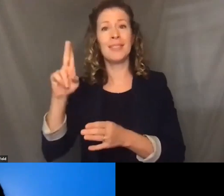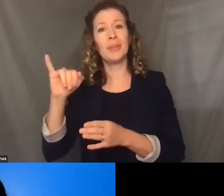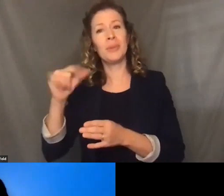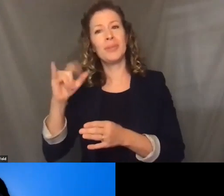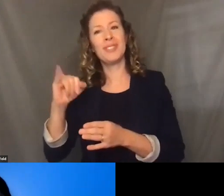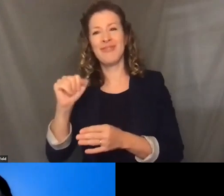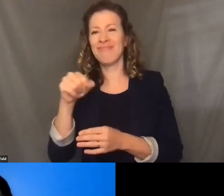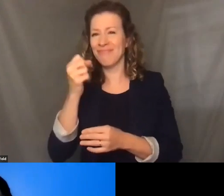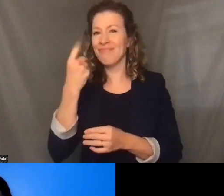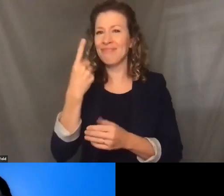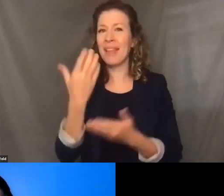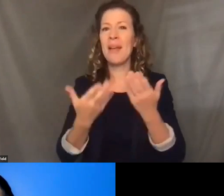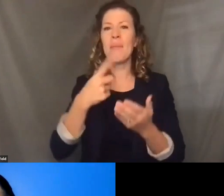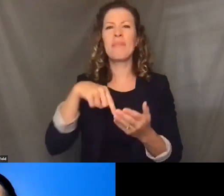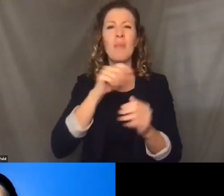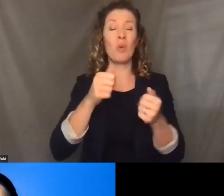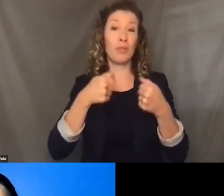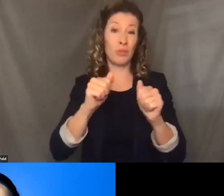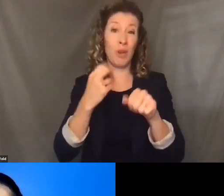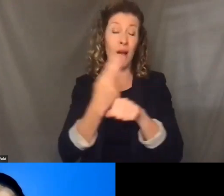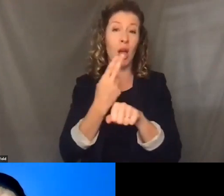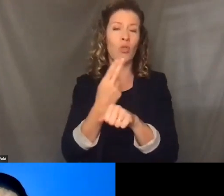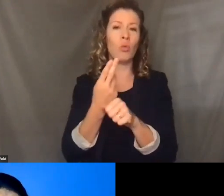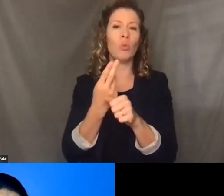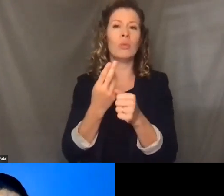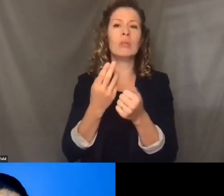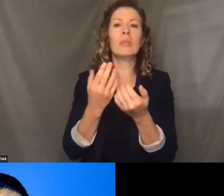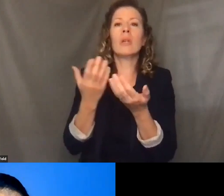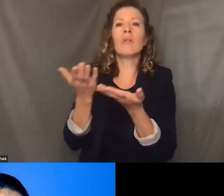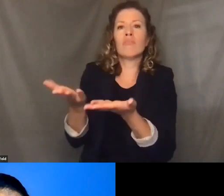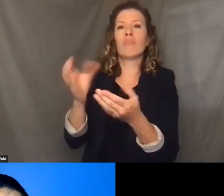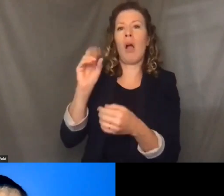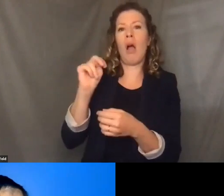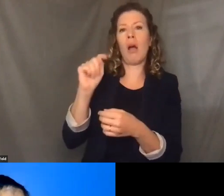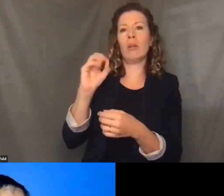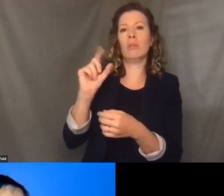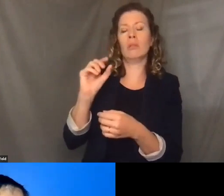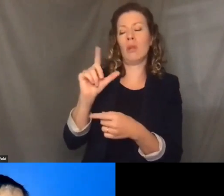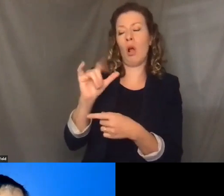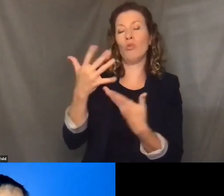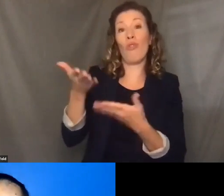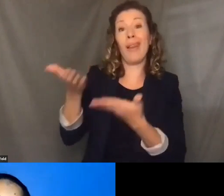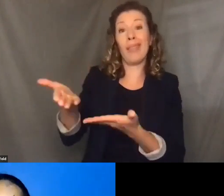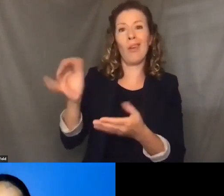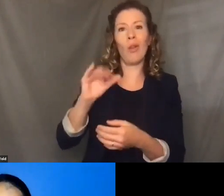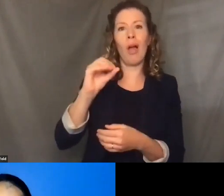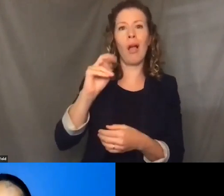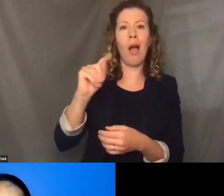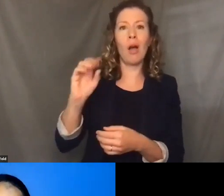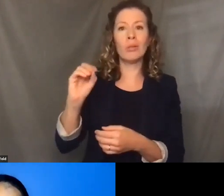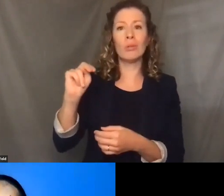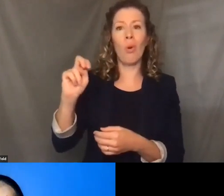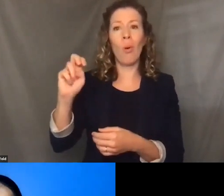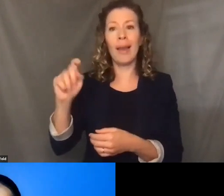yeah maybe we can try us existing ontology such as ontonet or the named entity recognitions i don't know